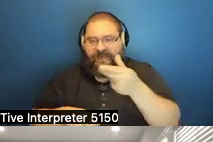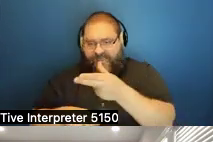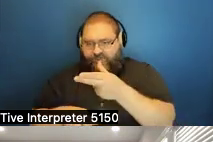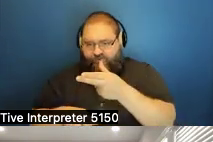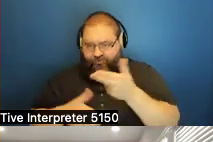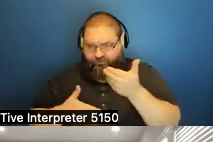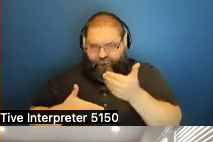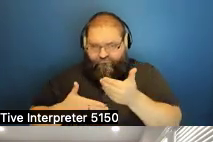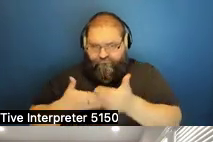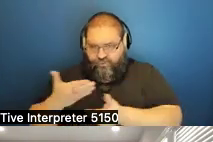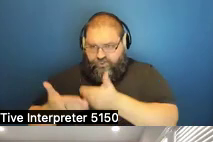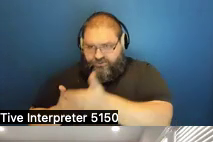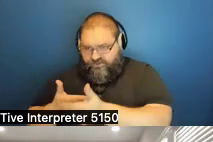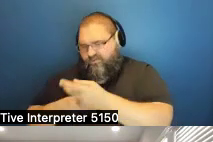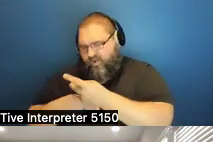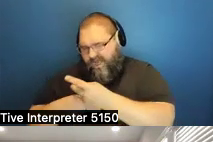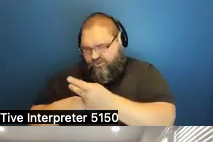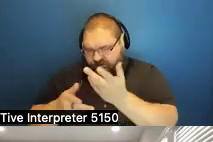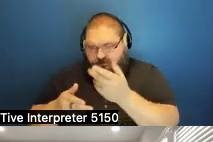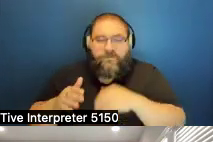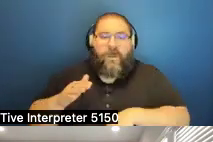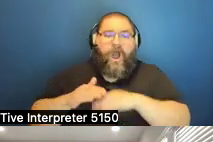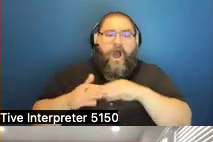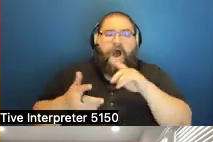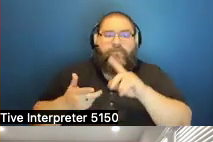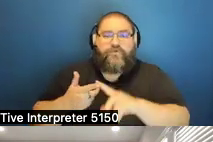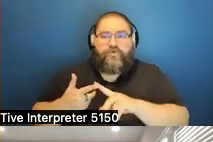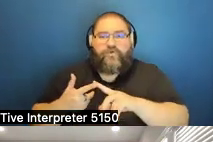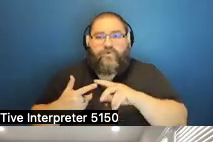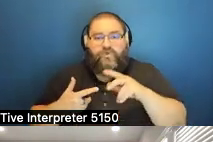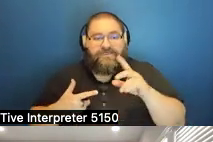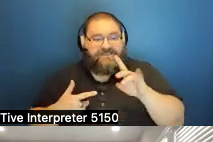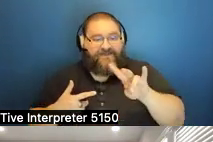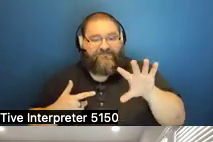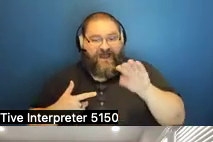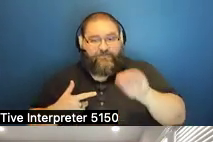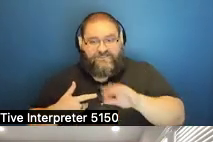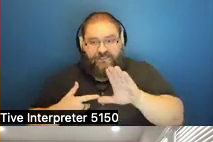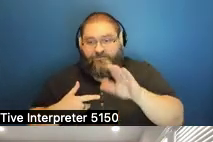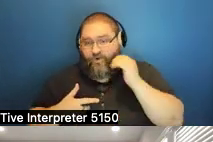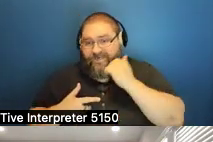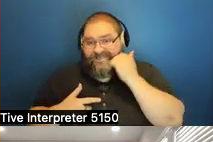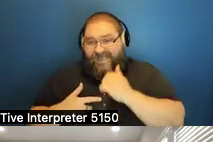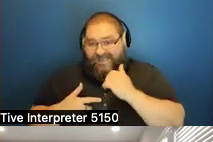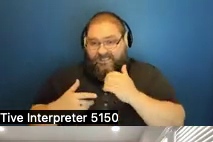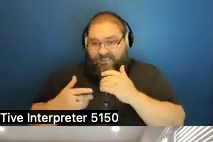19:41:49 up to 75% of your daily output occurs 19:41:54 impulses.